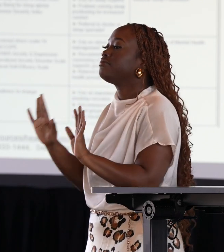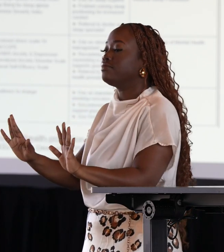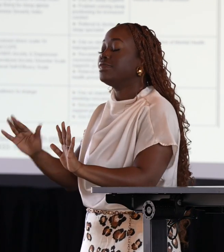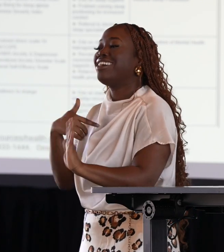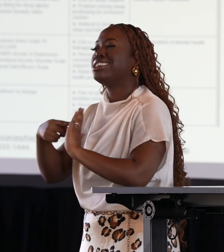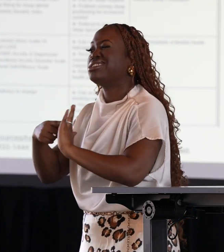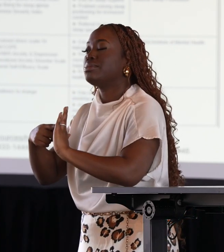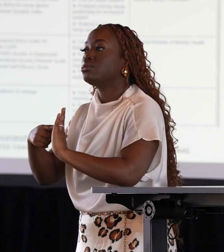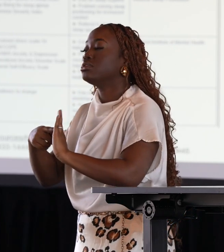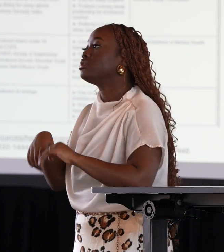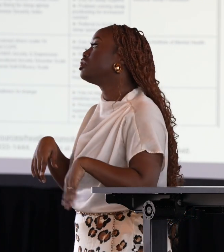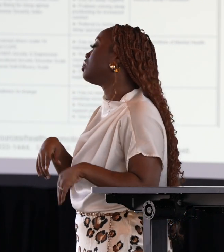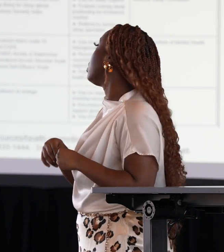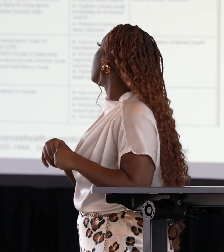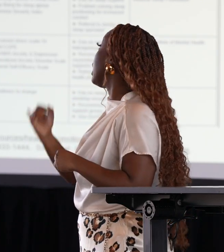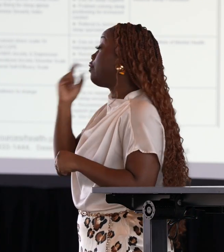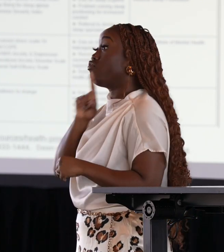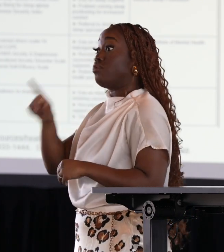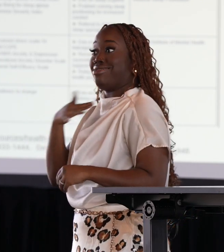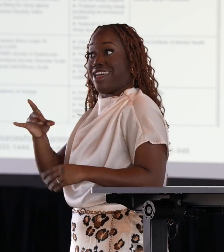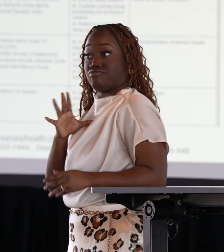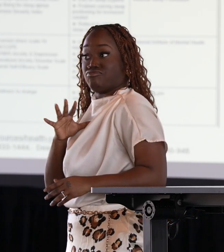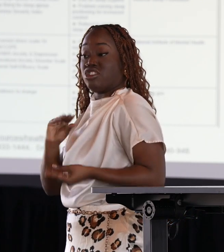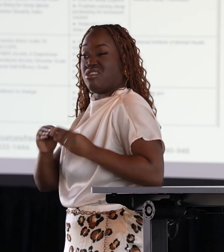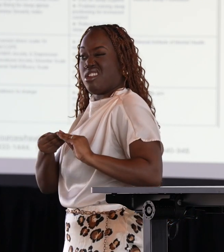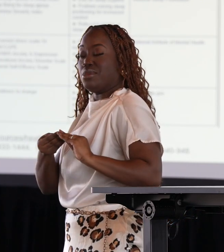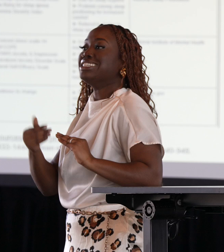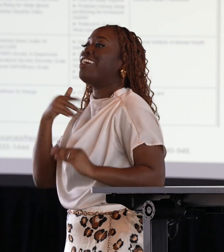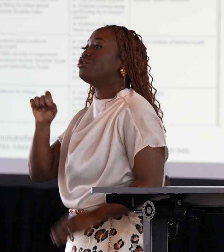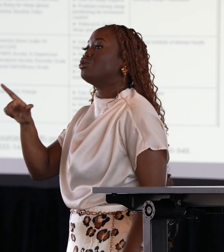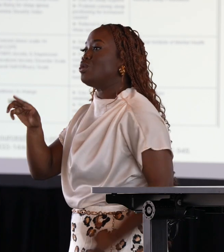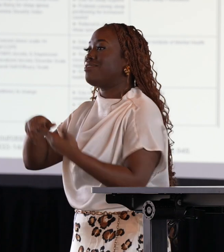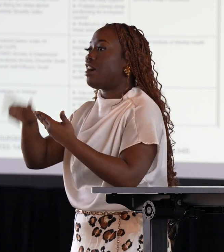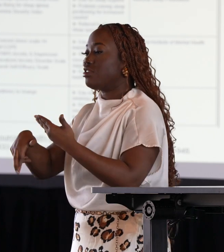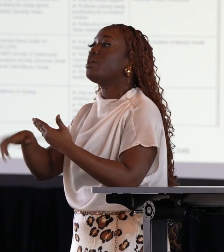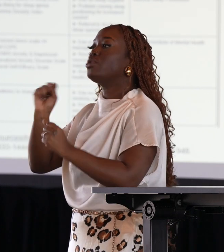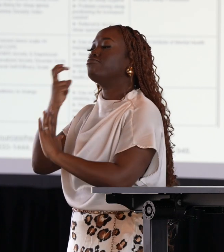screening questions. And then if you really like numbers, there's outcome tools that you can go in further depth, and then, most